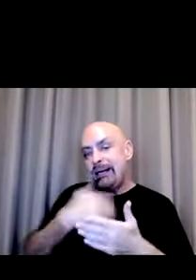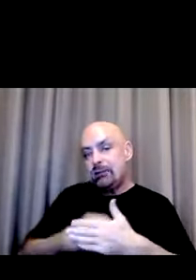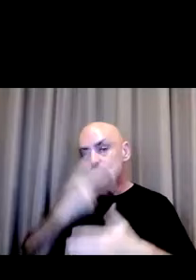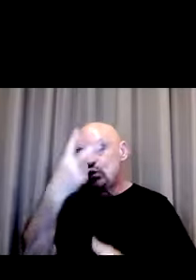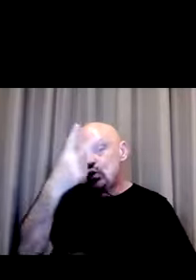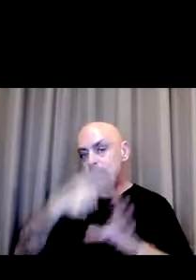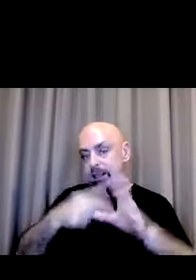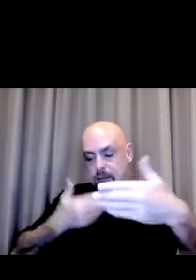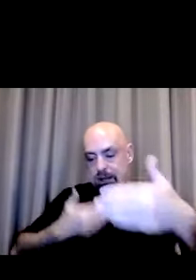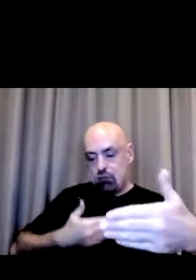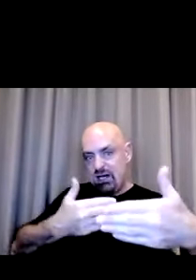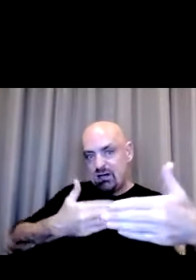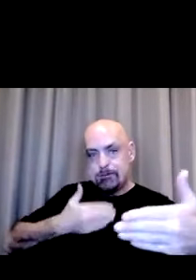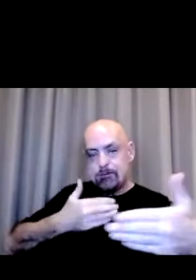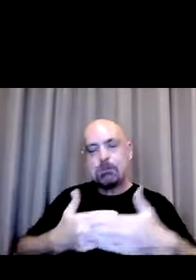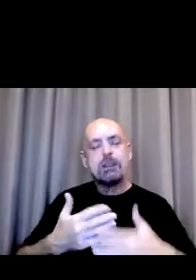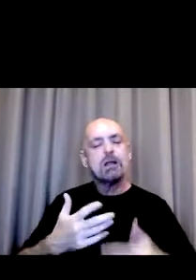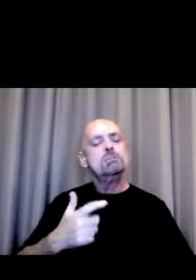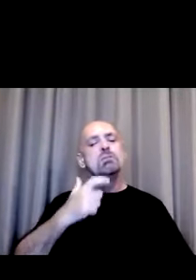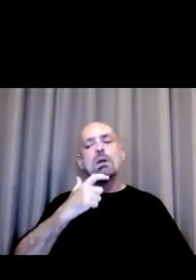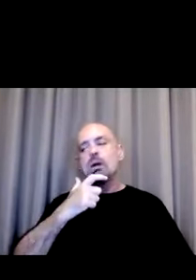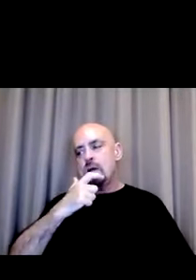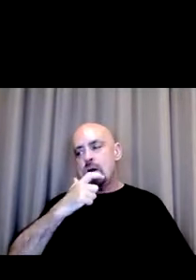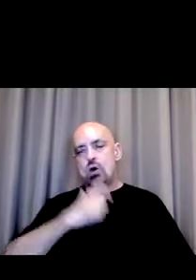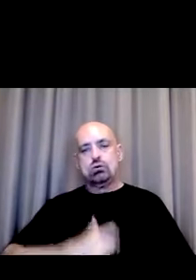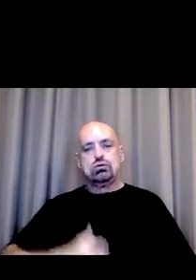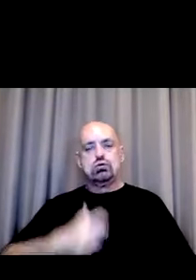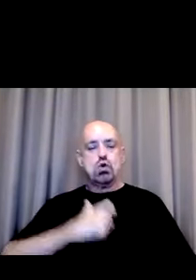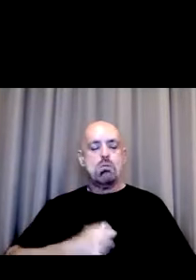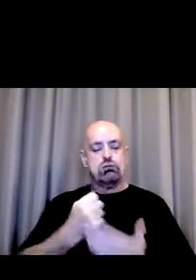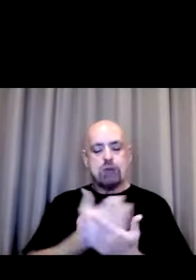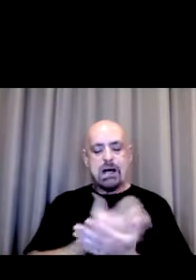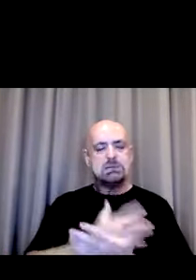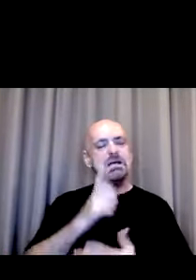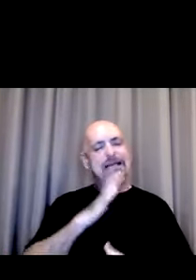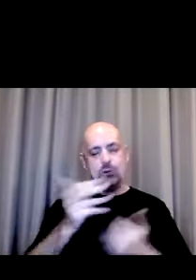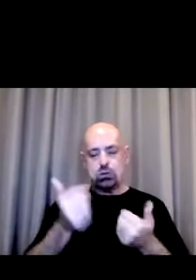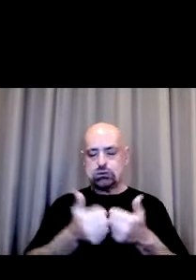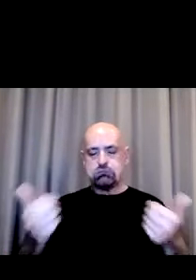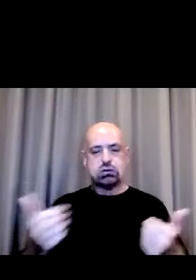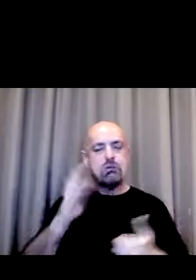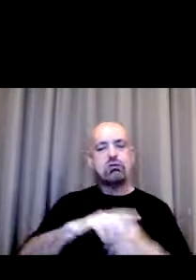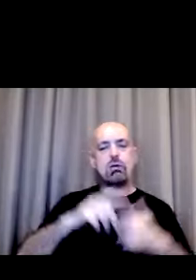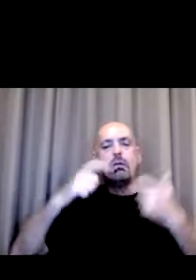rote her first book a vindication of the rights